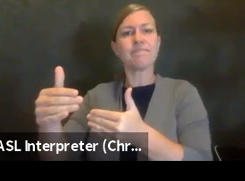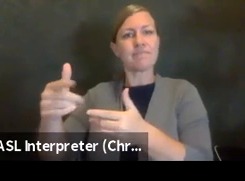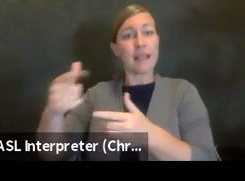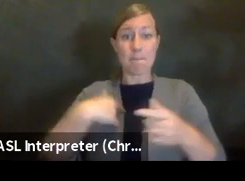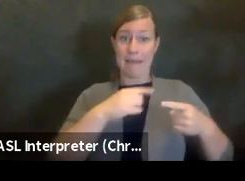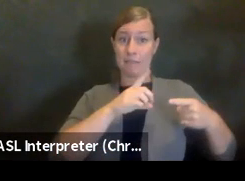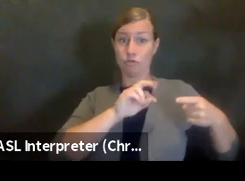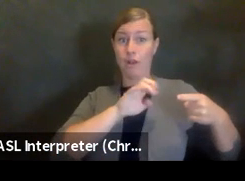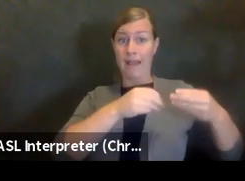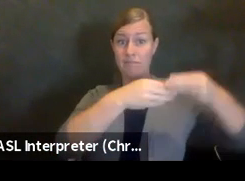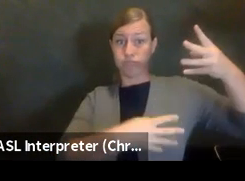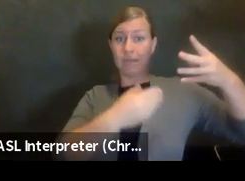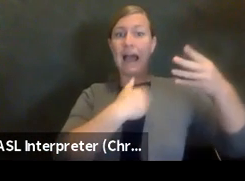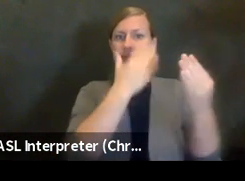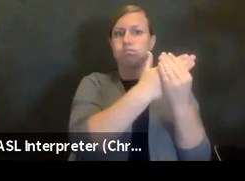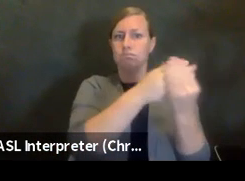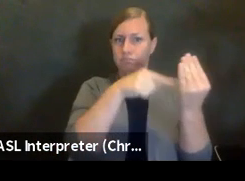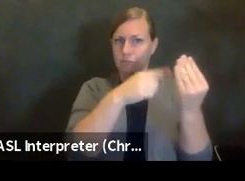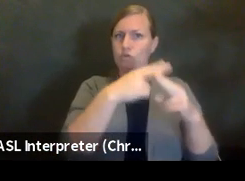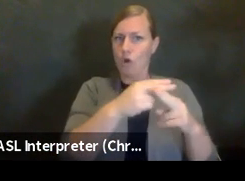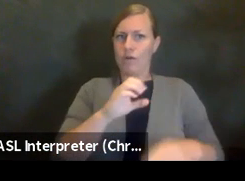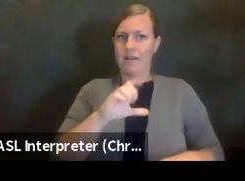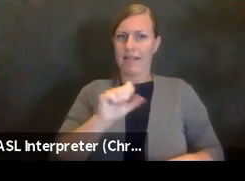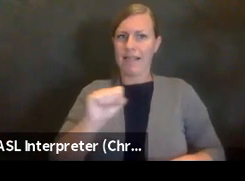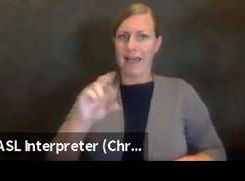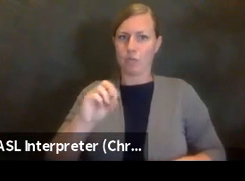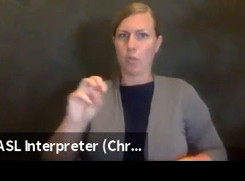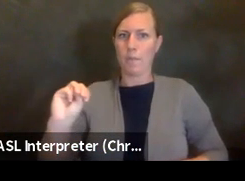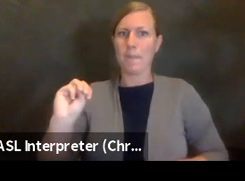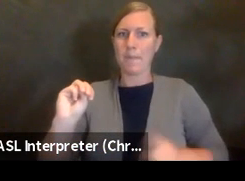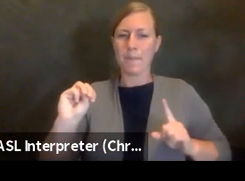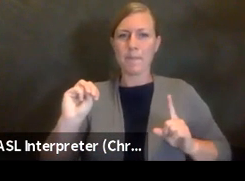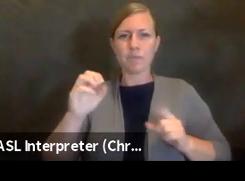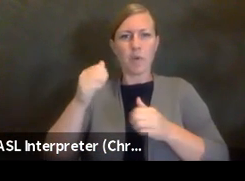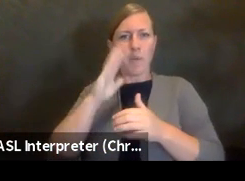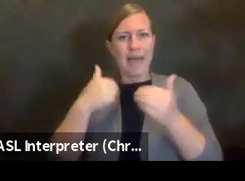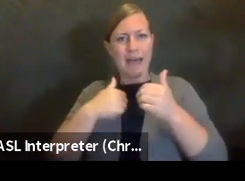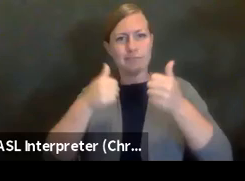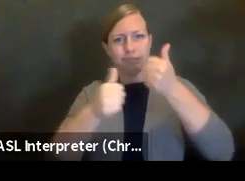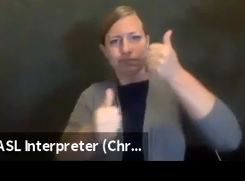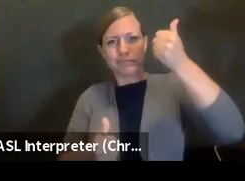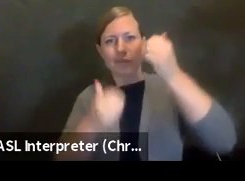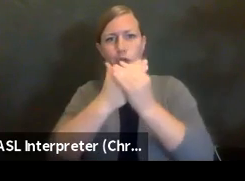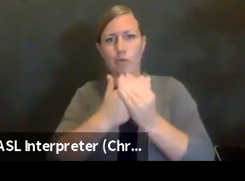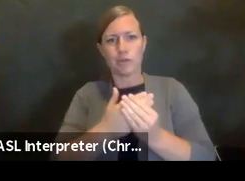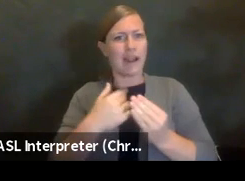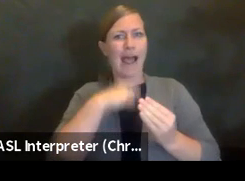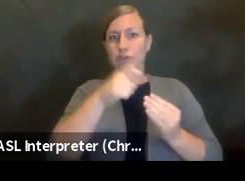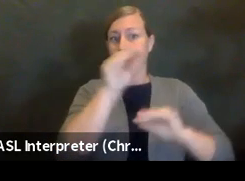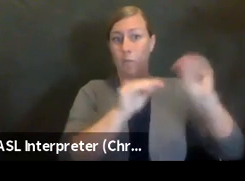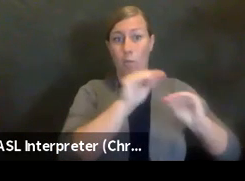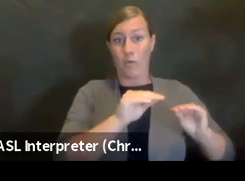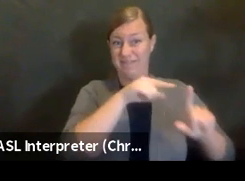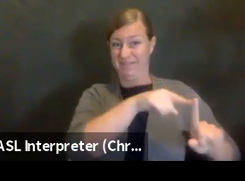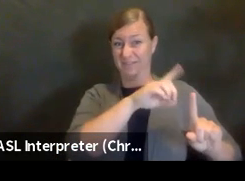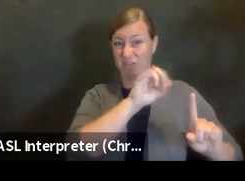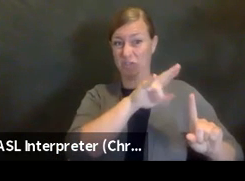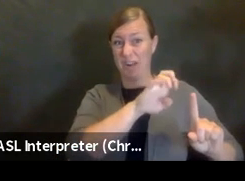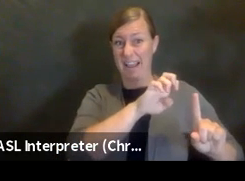Jeff Crawford: So in there all of my classrooms will have their own folders. That's what you're saying and I probably should not touch them and move them around like I would organize all the other stuff in my Google Drive because Google's